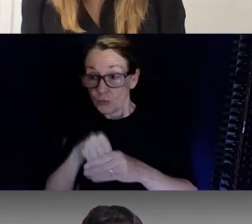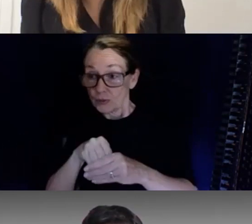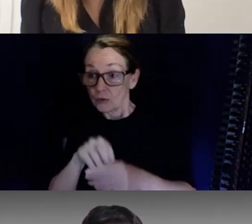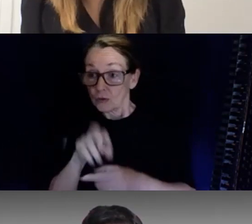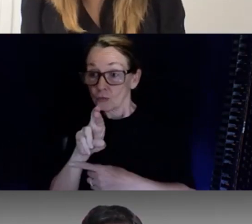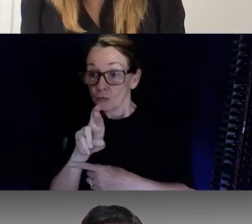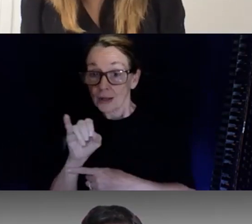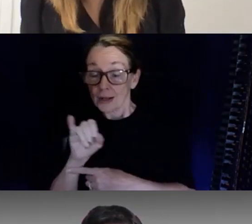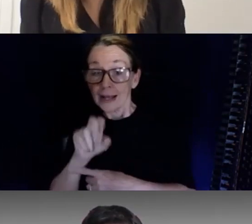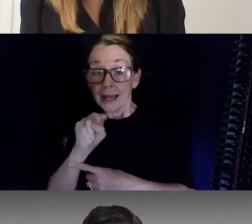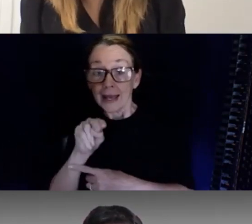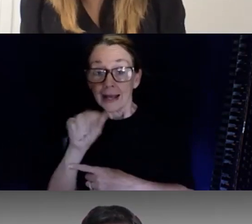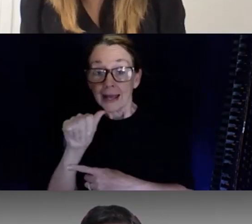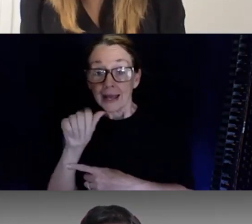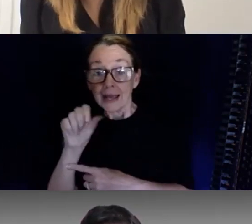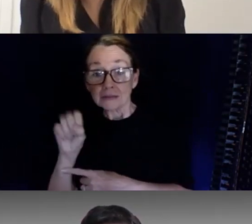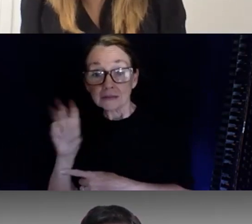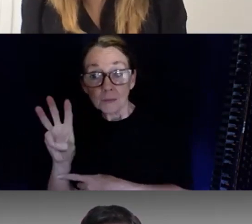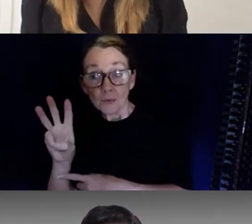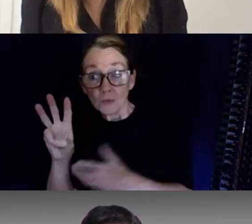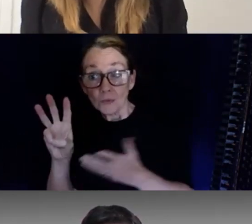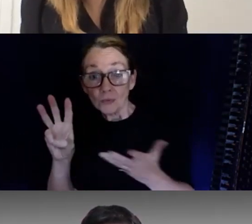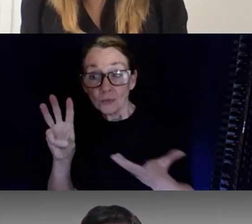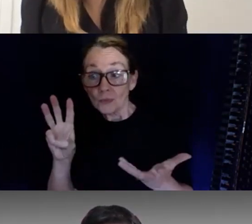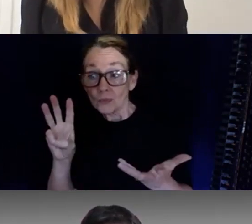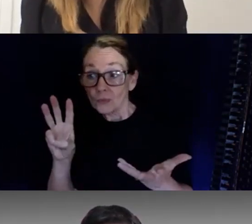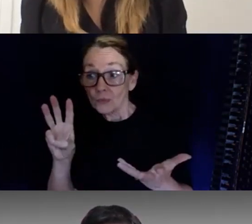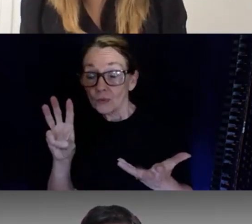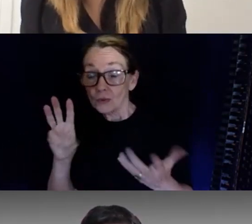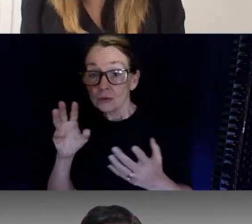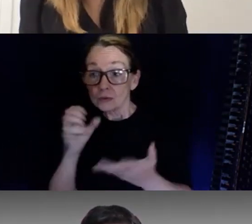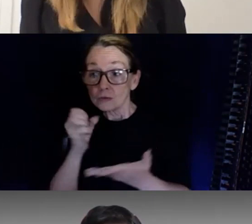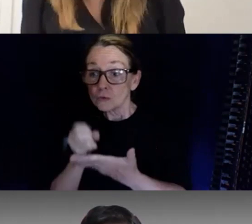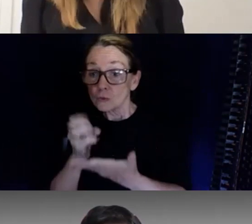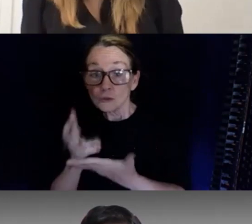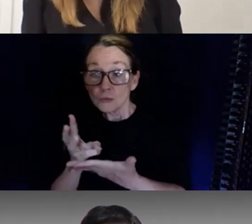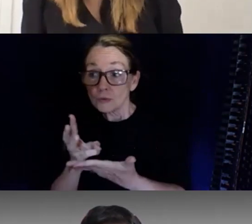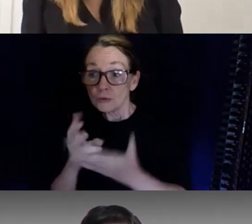HE'S BEEN DOING GREAT WORK AND IT'S MUCH APPRECIATED.